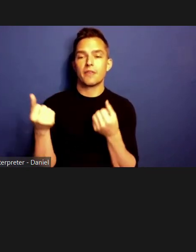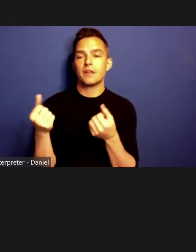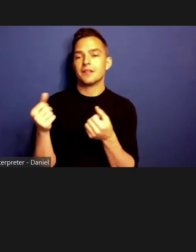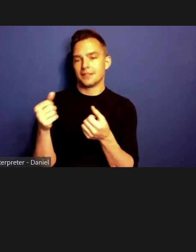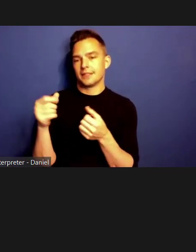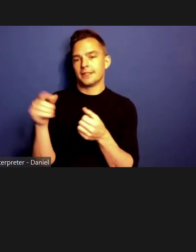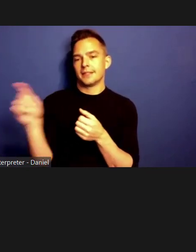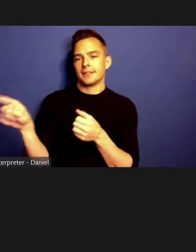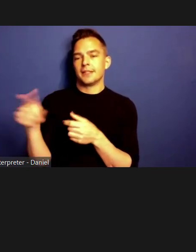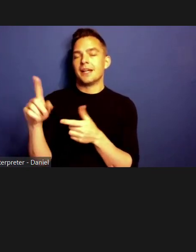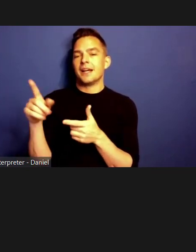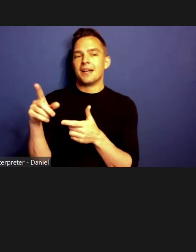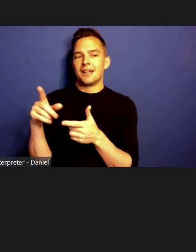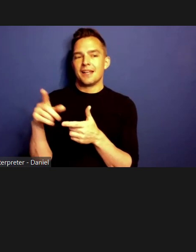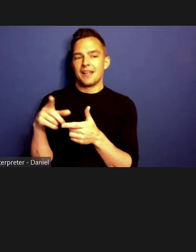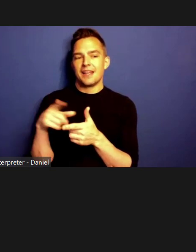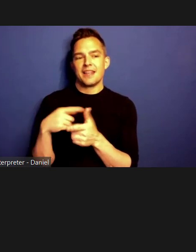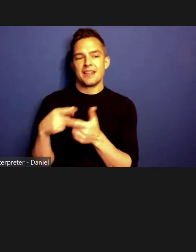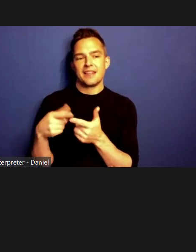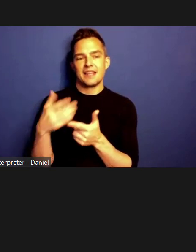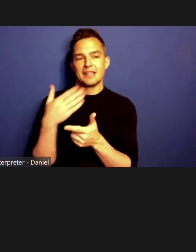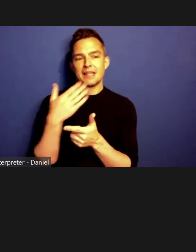bet is to identify the brand and contact them.